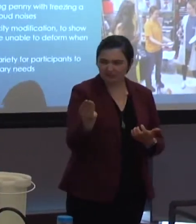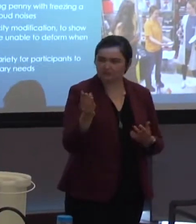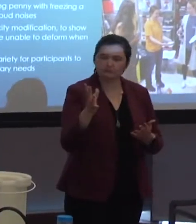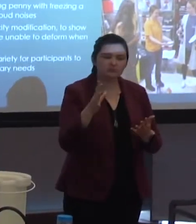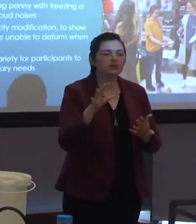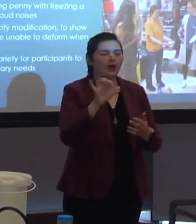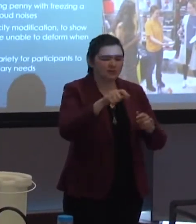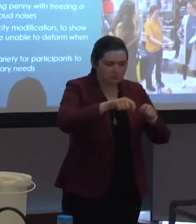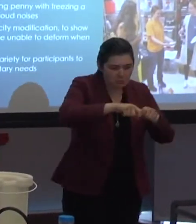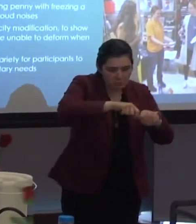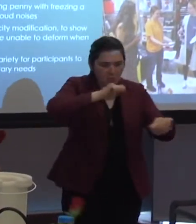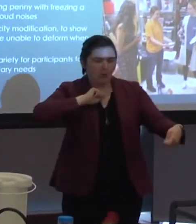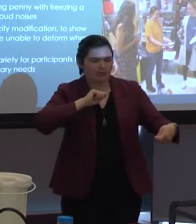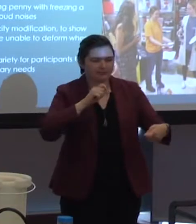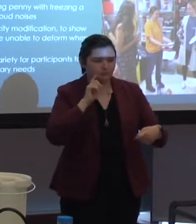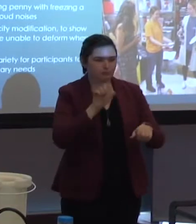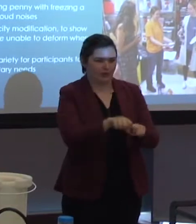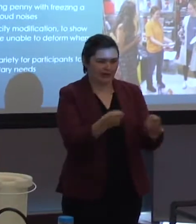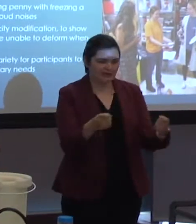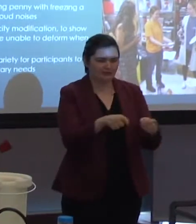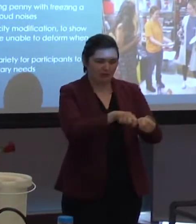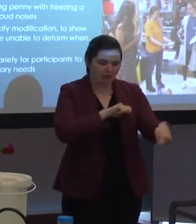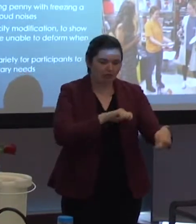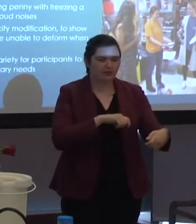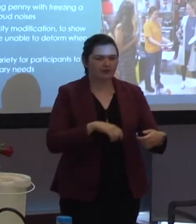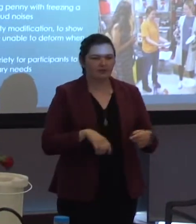you'd have to pull it very hard to break it, in a sense.